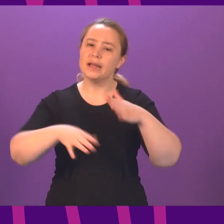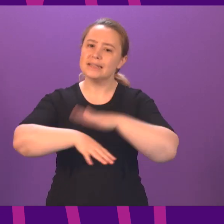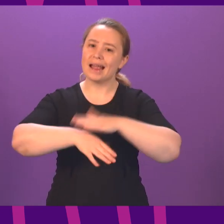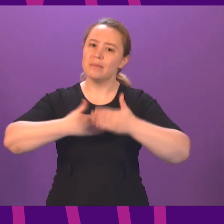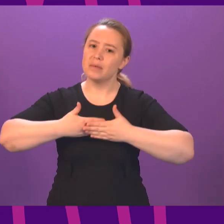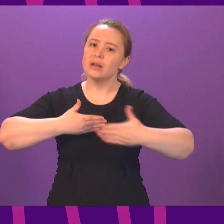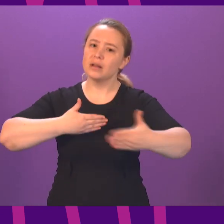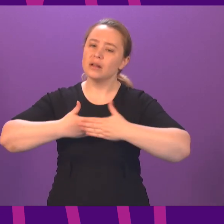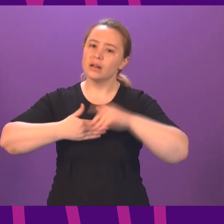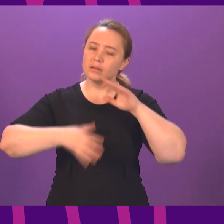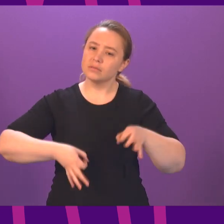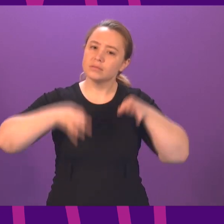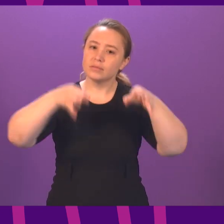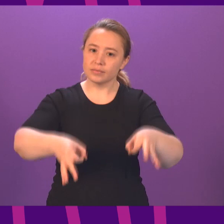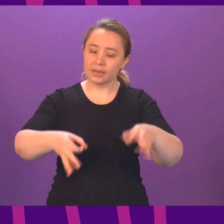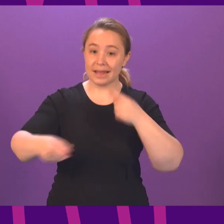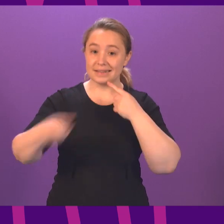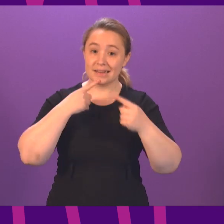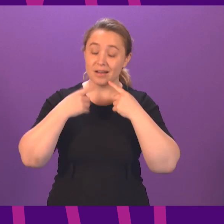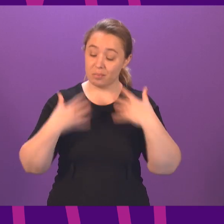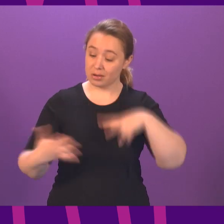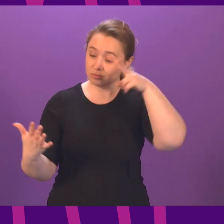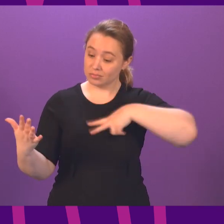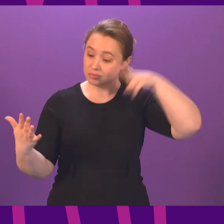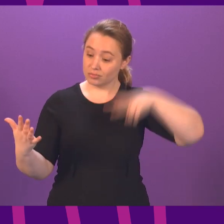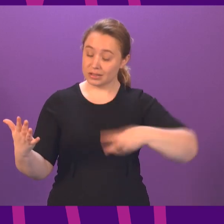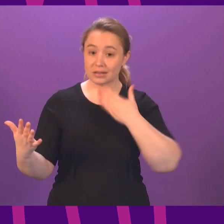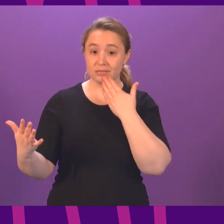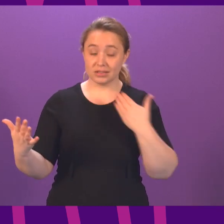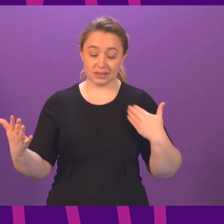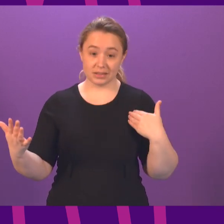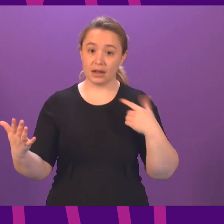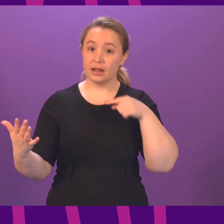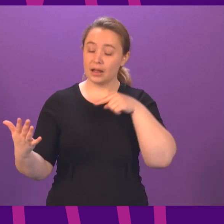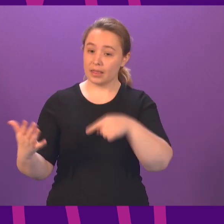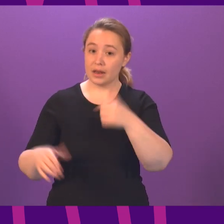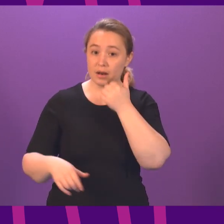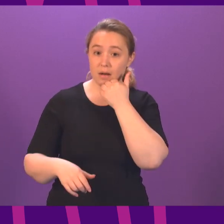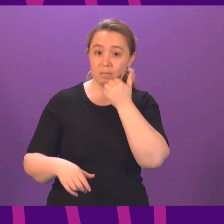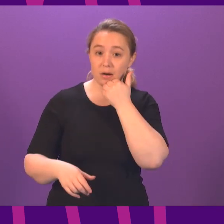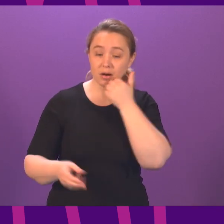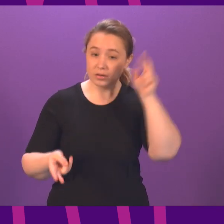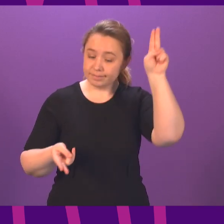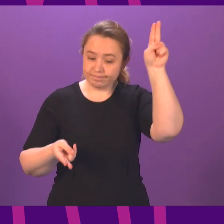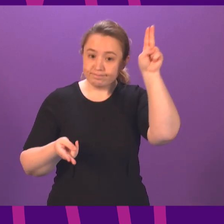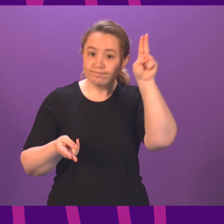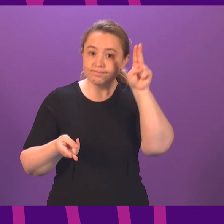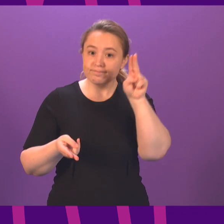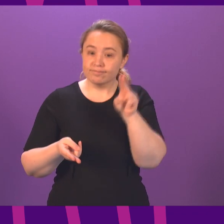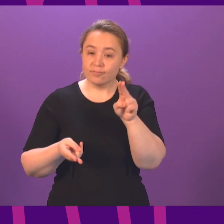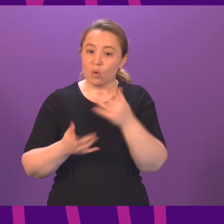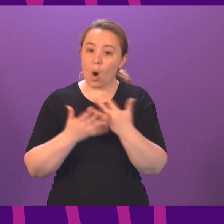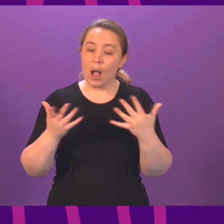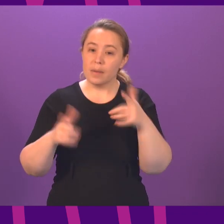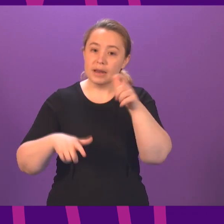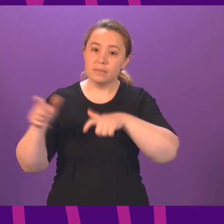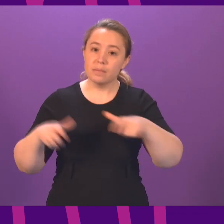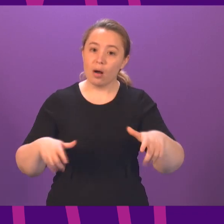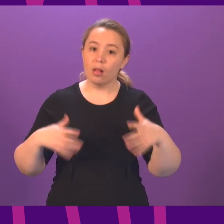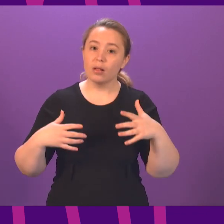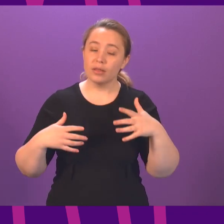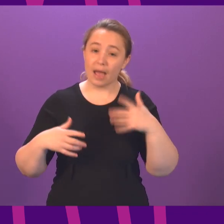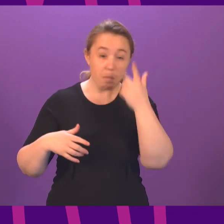There is a reduction in the total number of cases that are deemed to be probable or definite